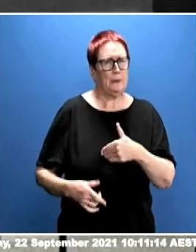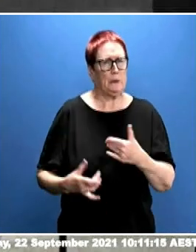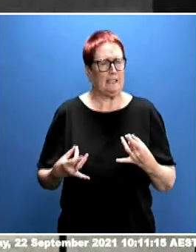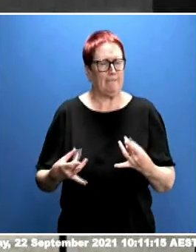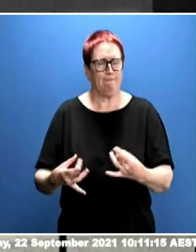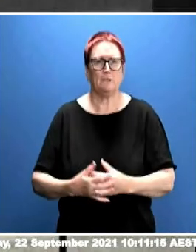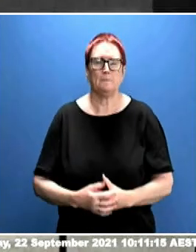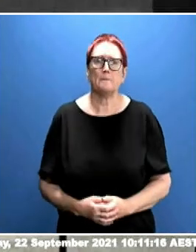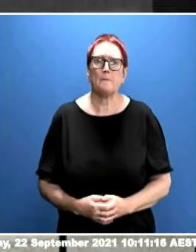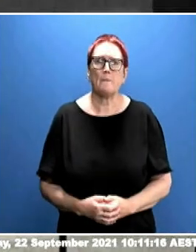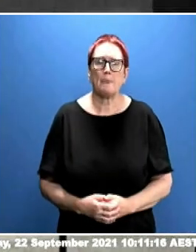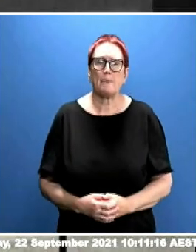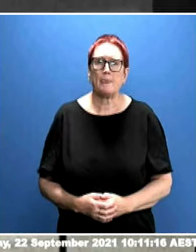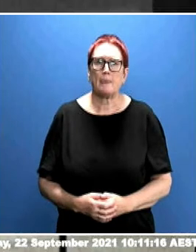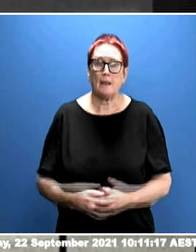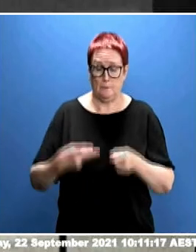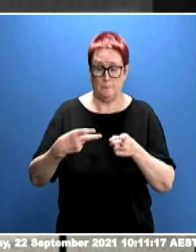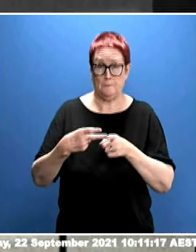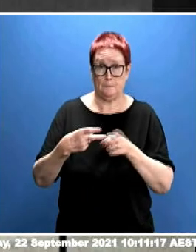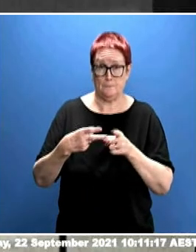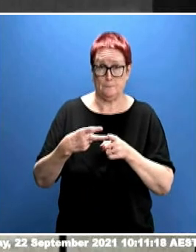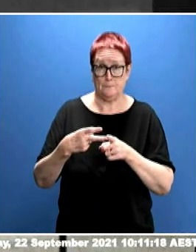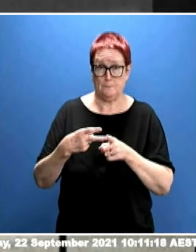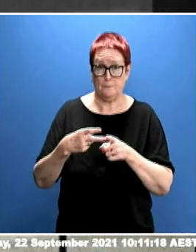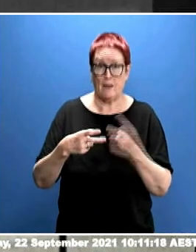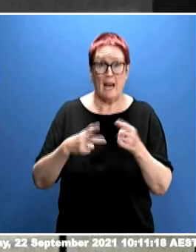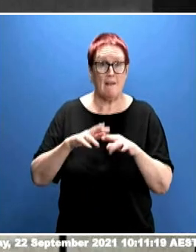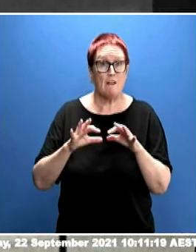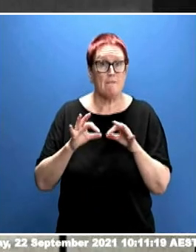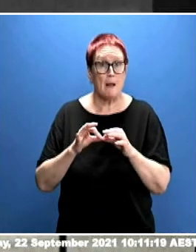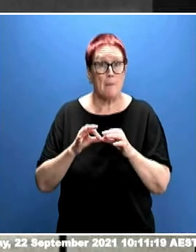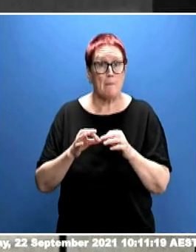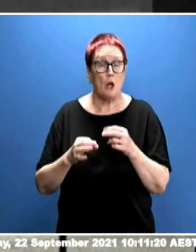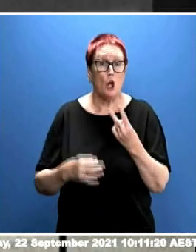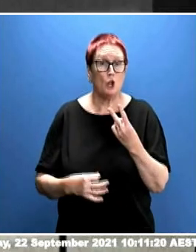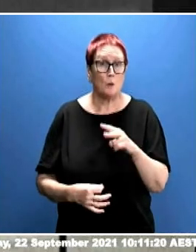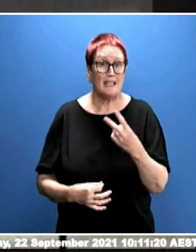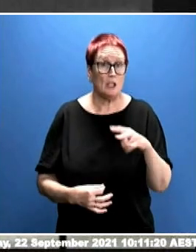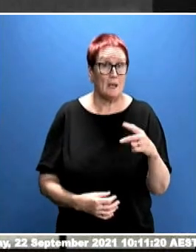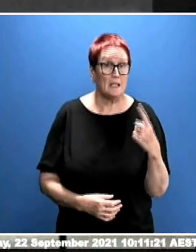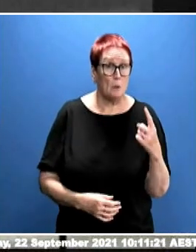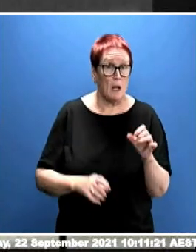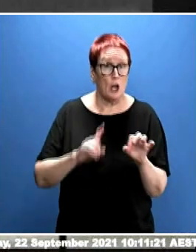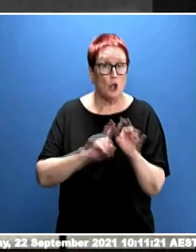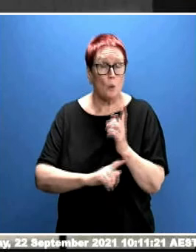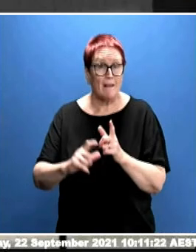That affidavit is Rebecca Stain, 11 February 2021, QLD. ---